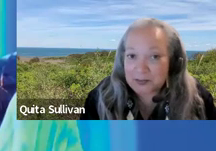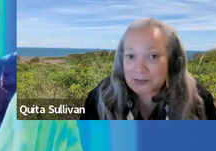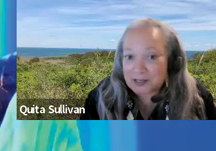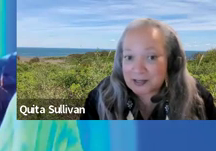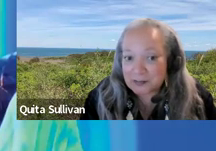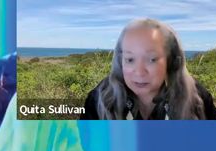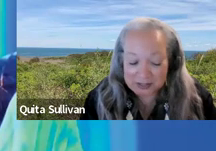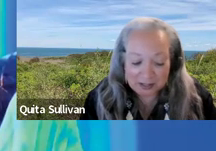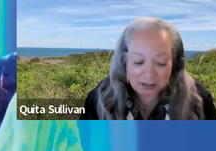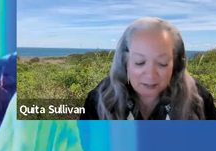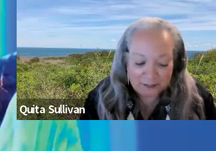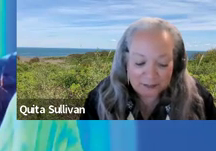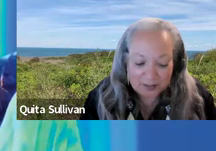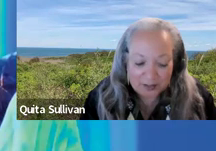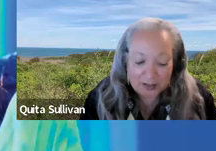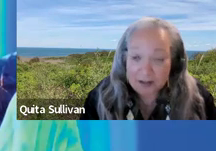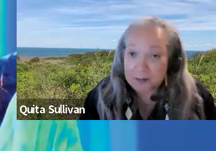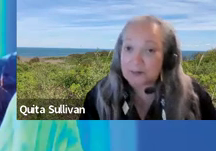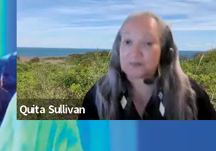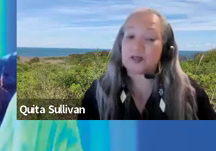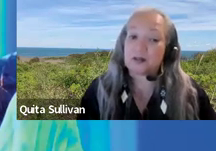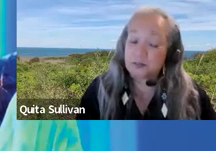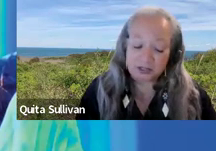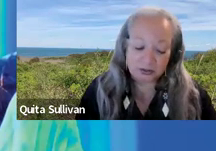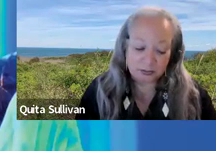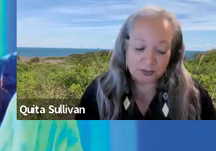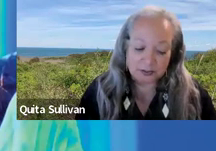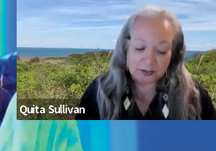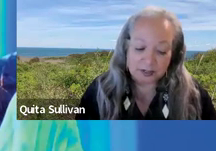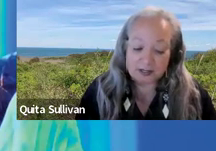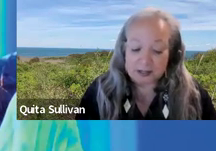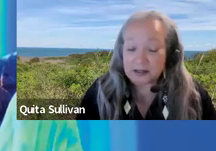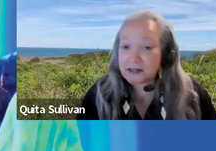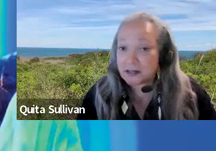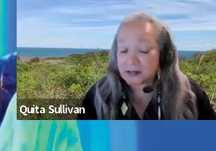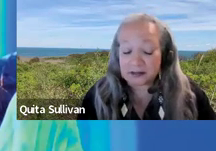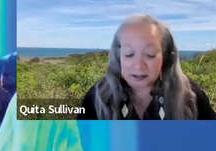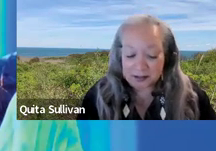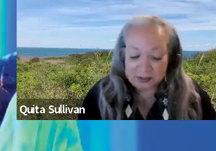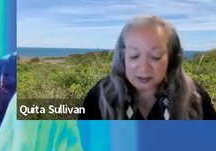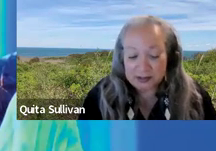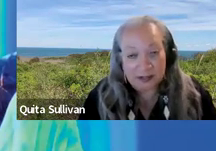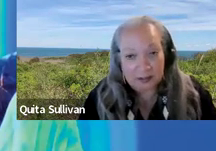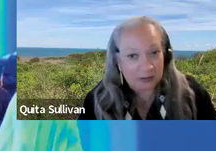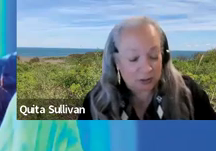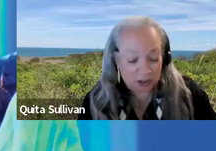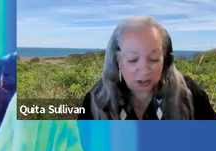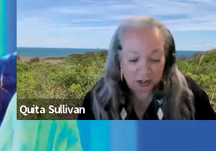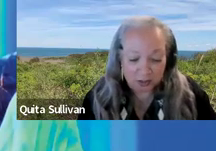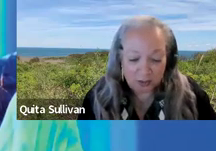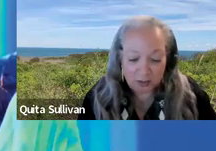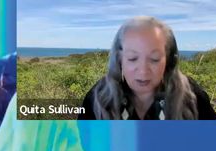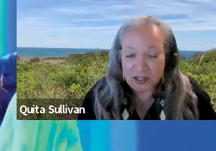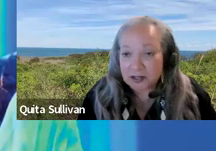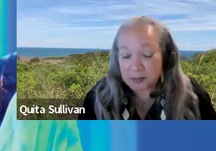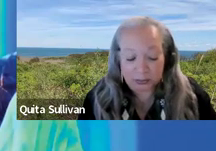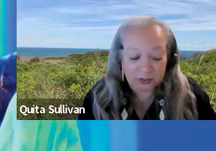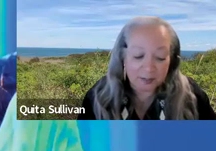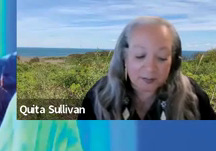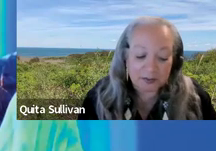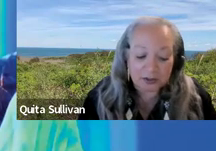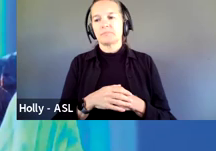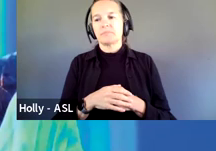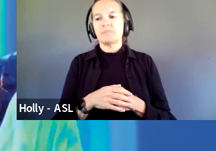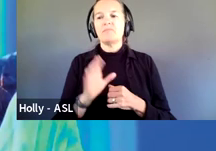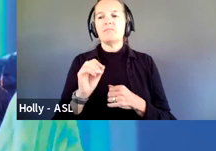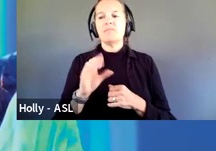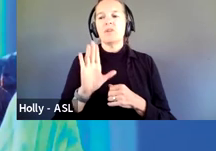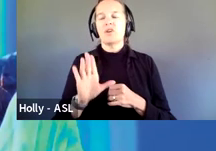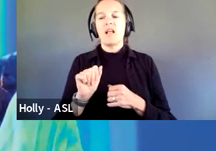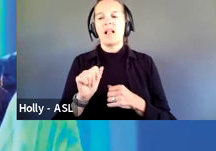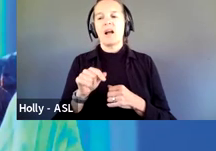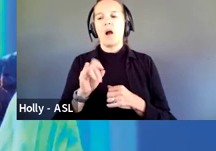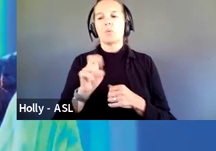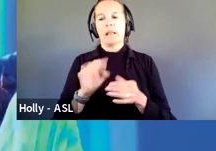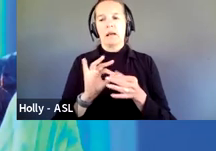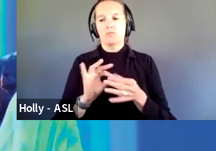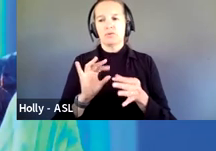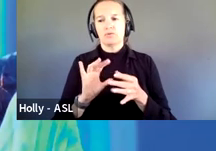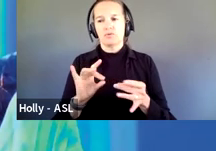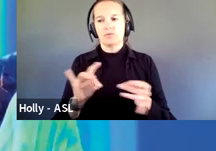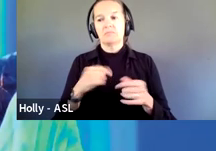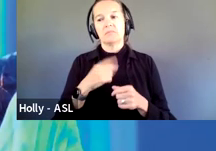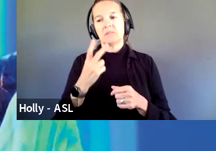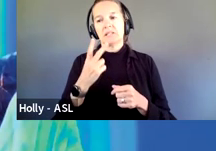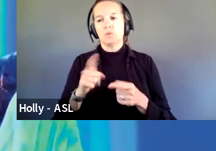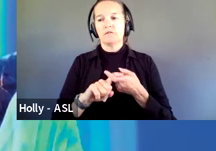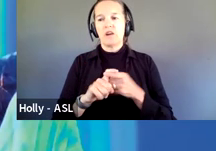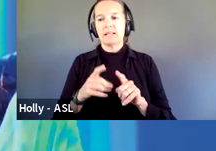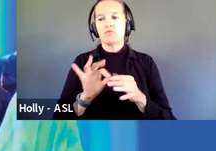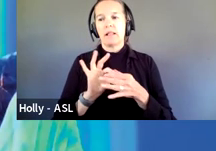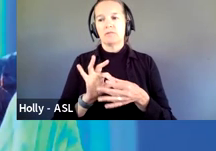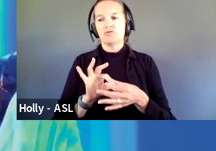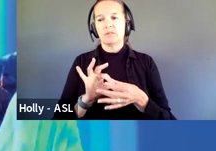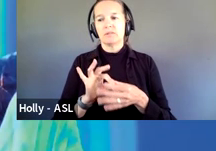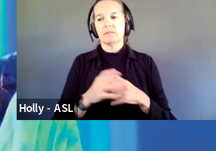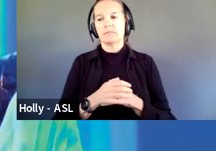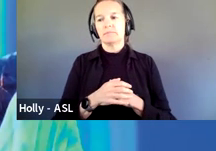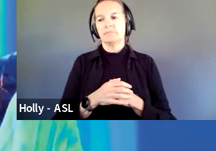to provide this info session. Nupish Towiyut asuh Quita nutusuwis. Sullivan nucahshayuwôk.